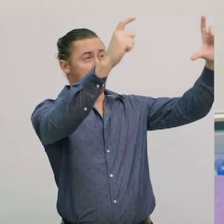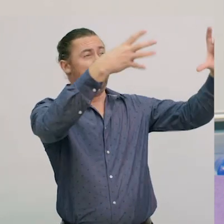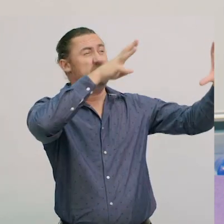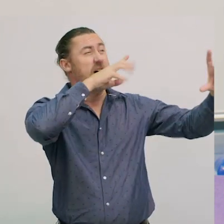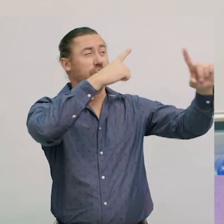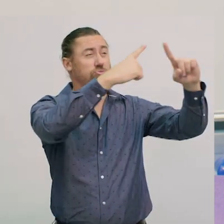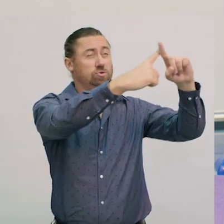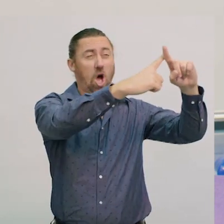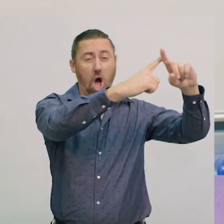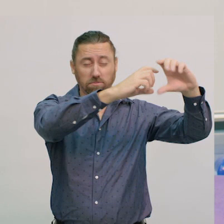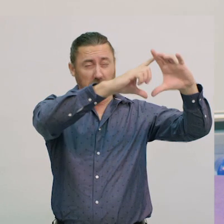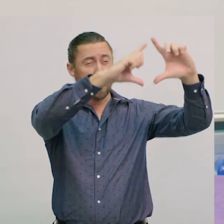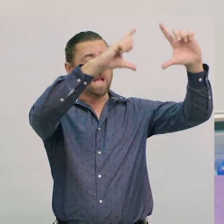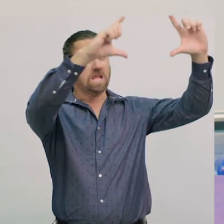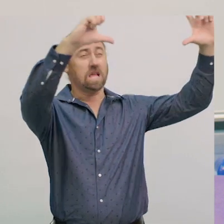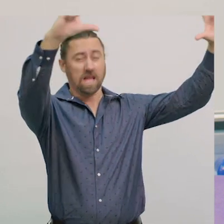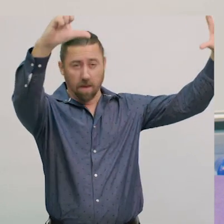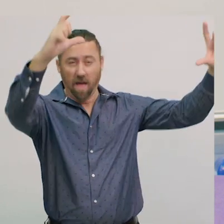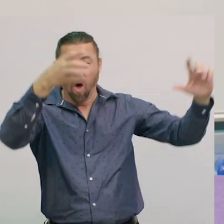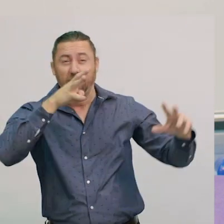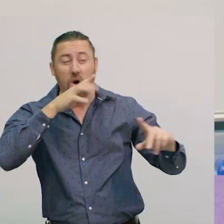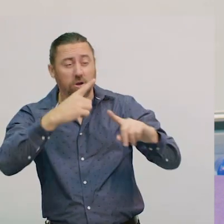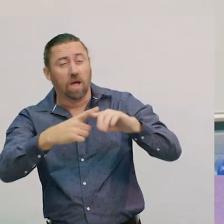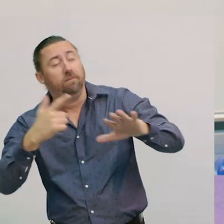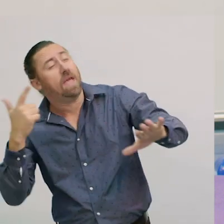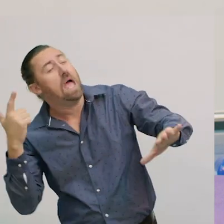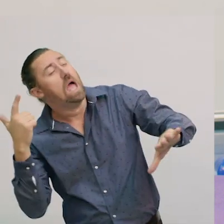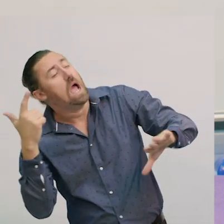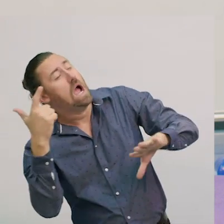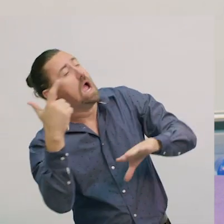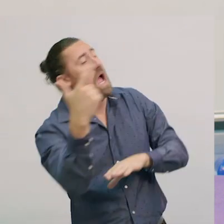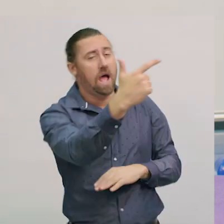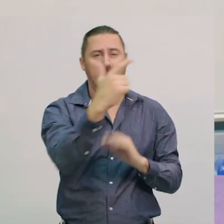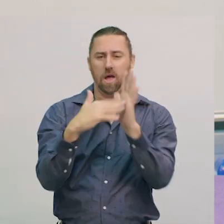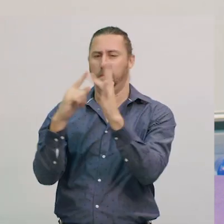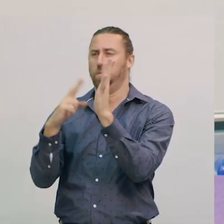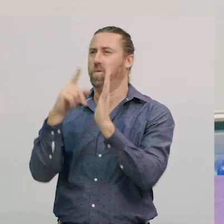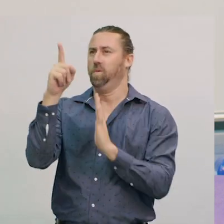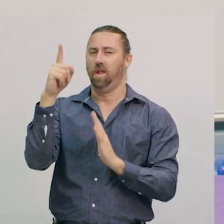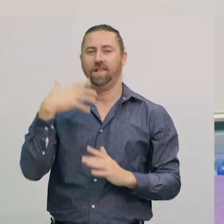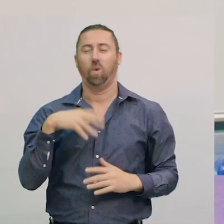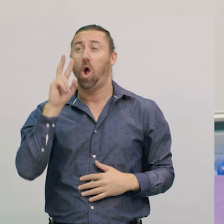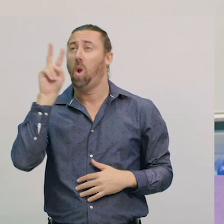but it’s also nearly 400 times as far away. That’s why they appear the same size.